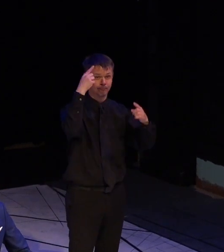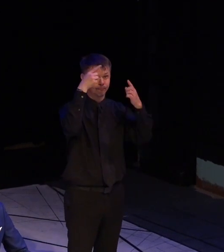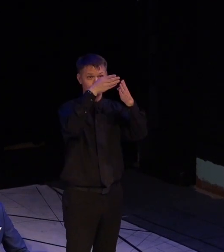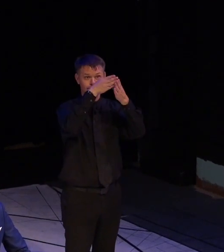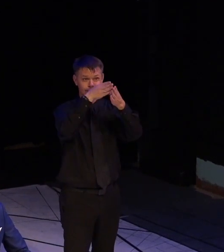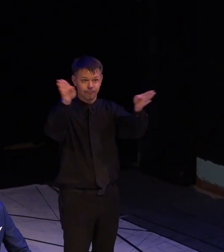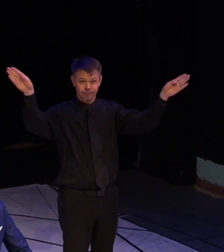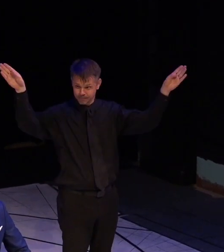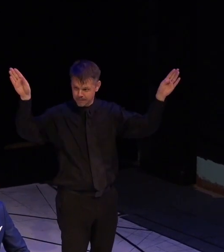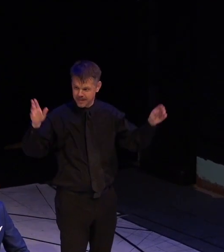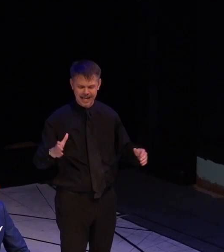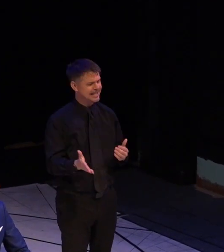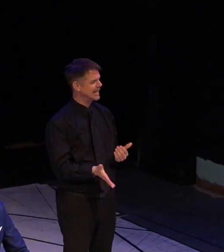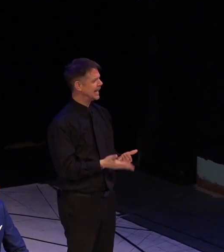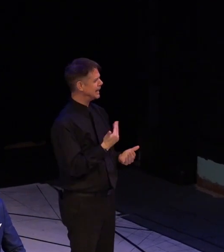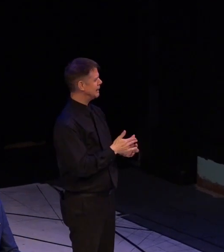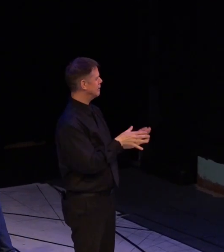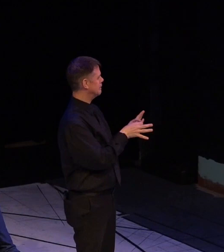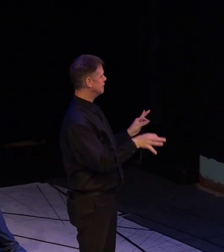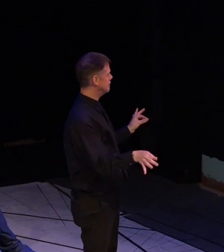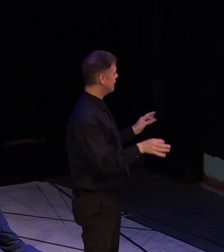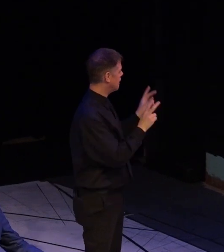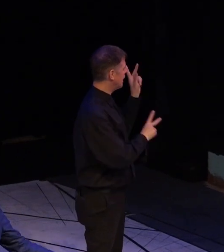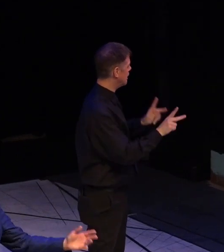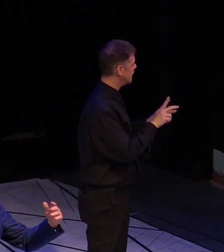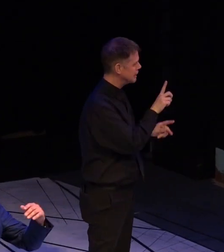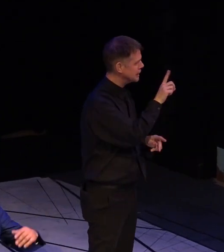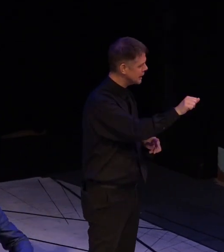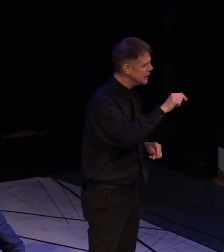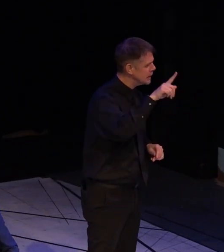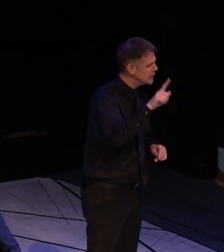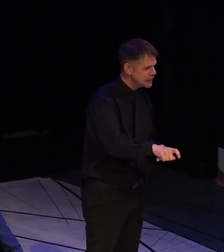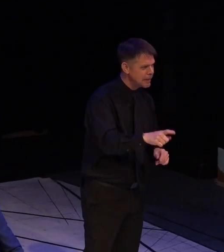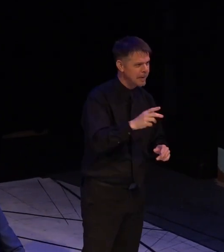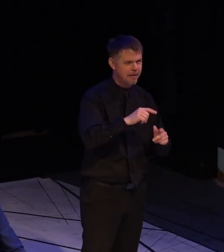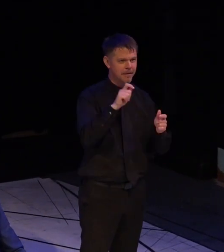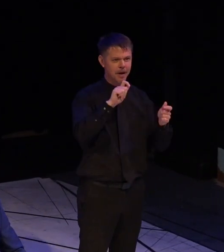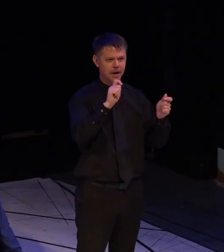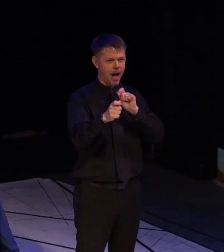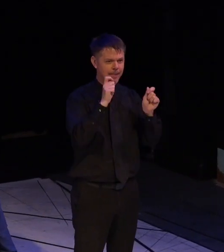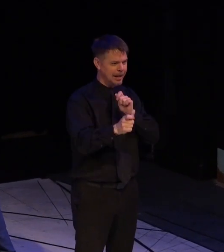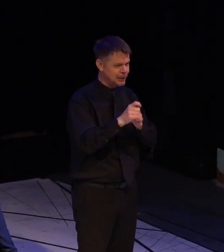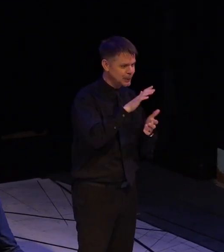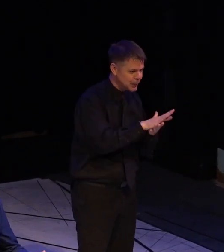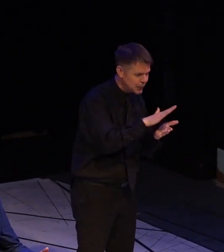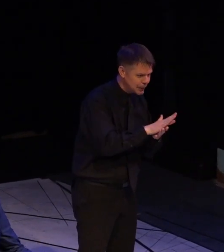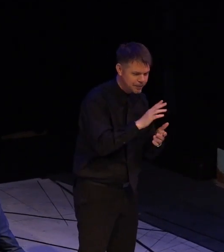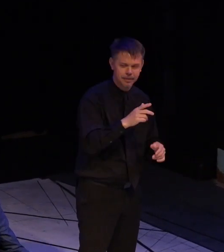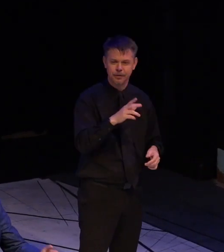people with disabilities should be given accommodations in school, and people with disabilities should be let